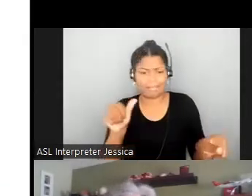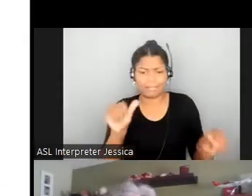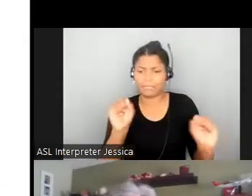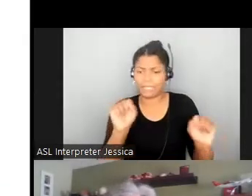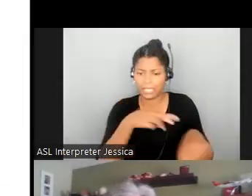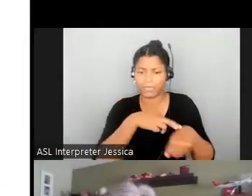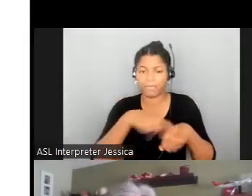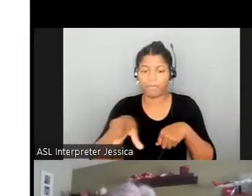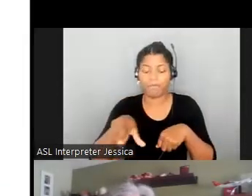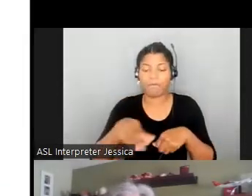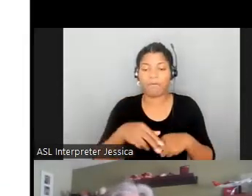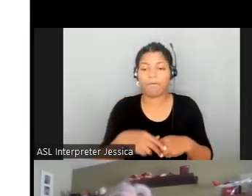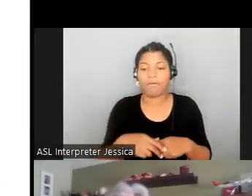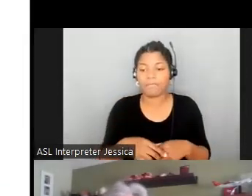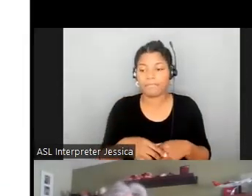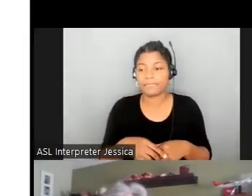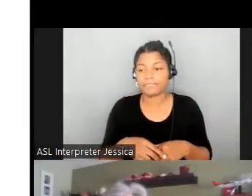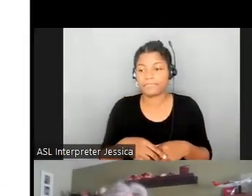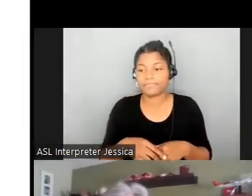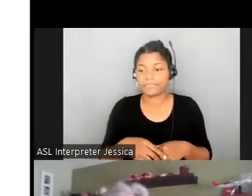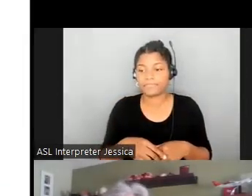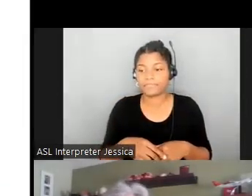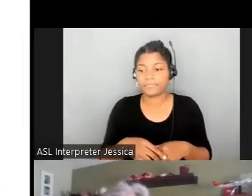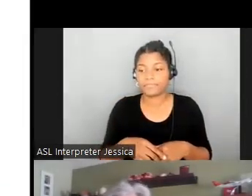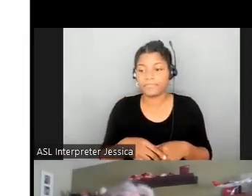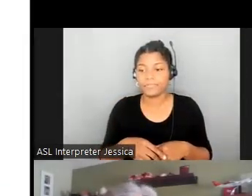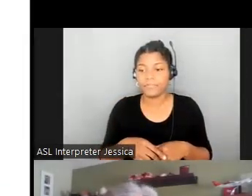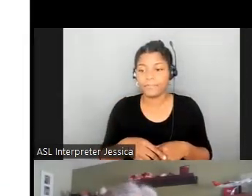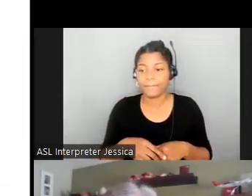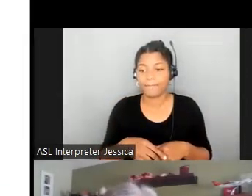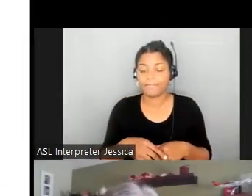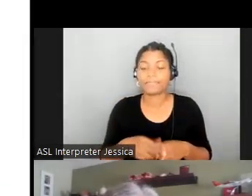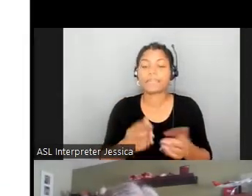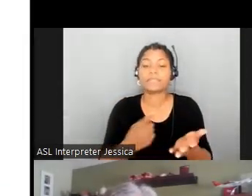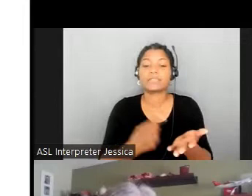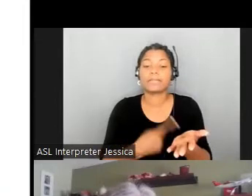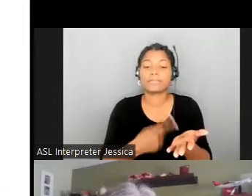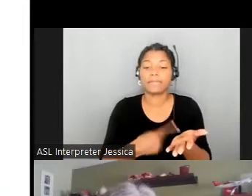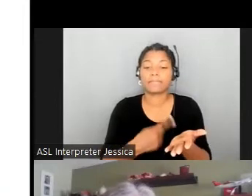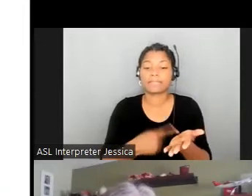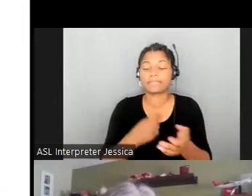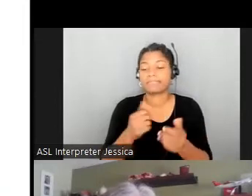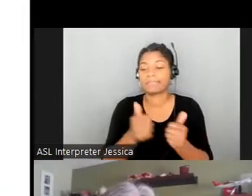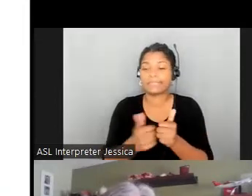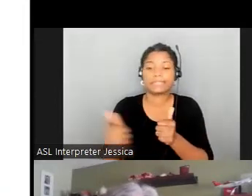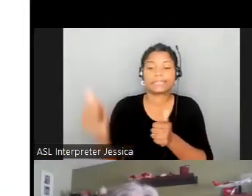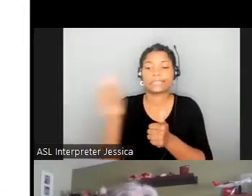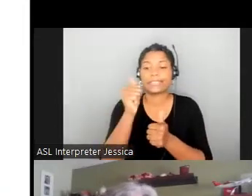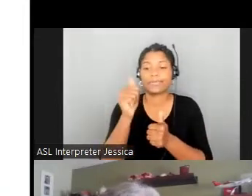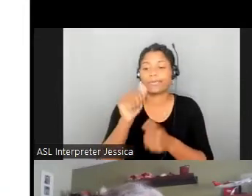A lot of times we will vet the call to our Senior LinkAge Line regular service, but they